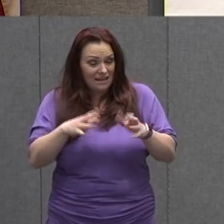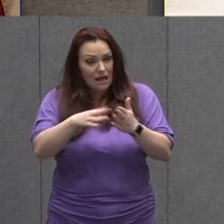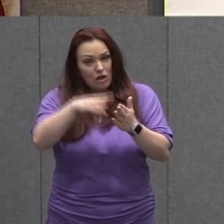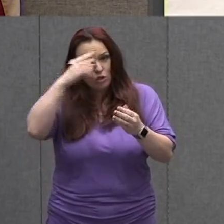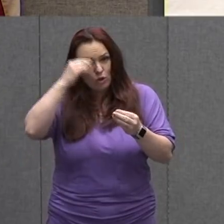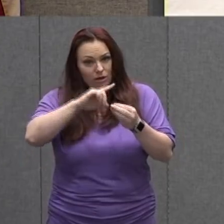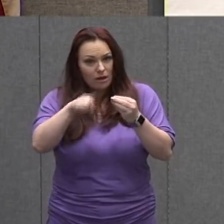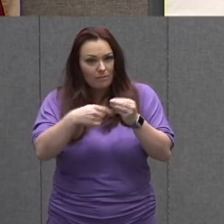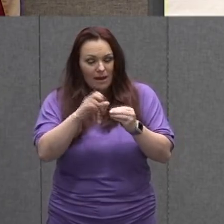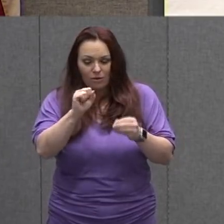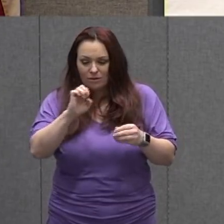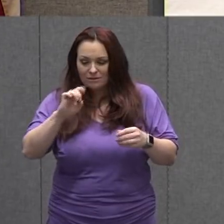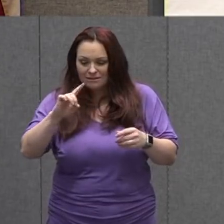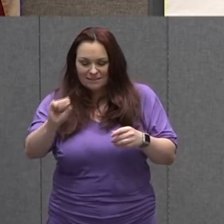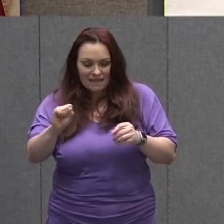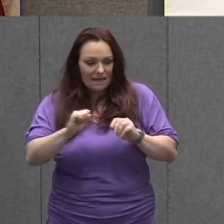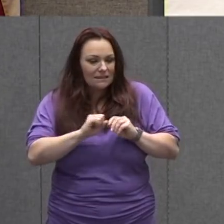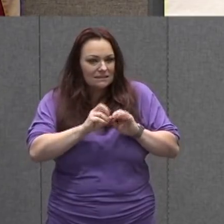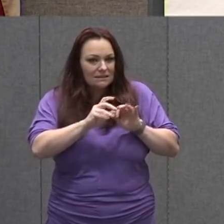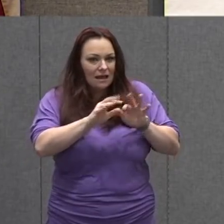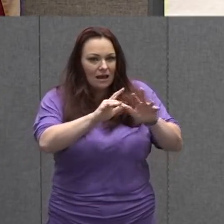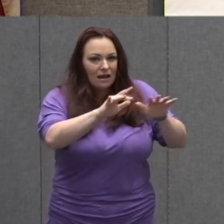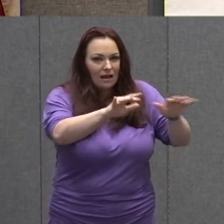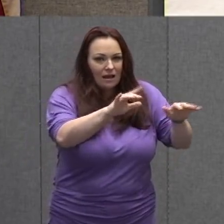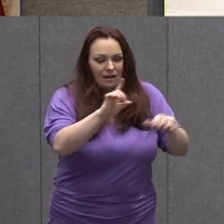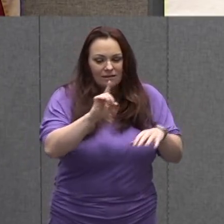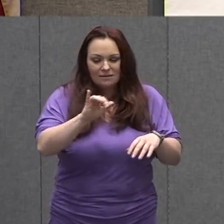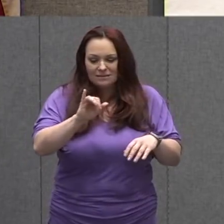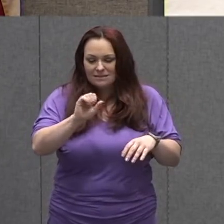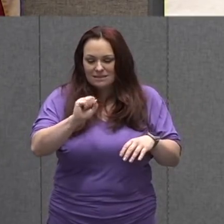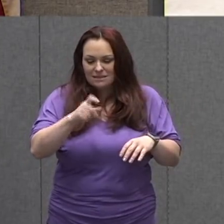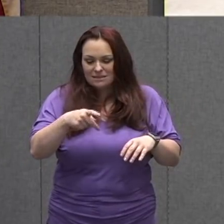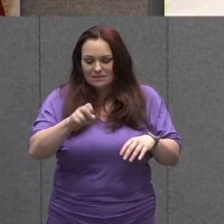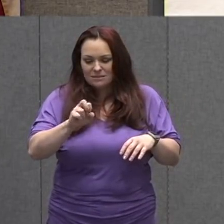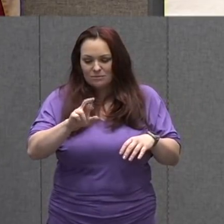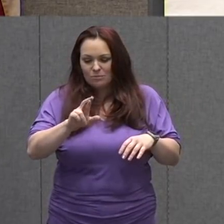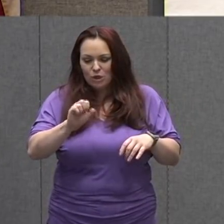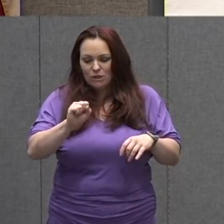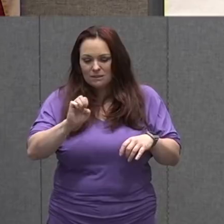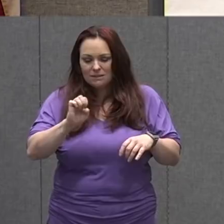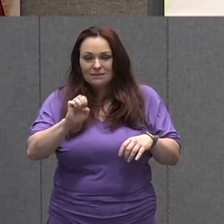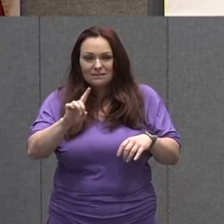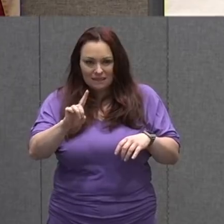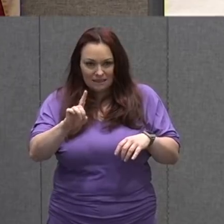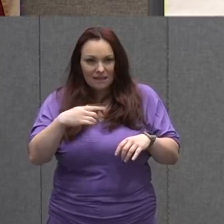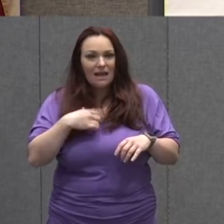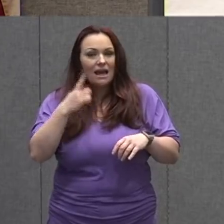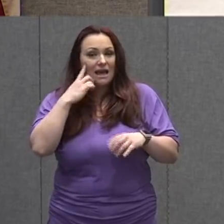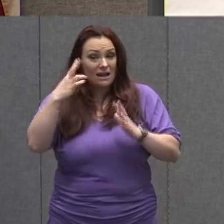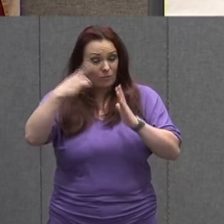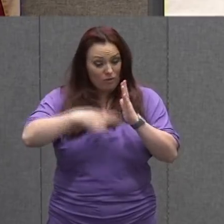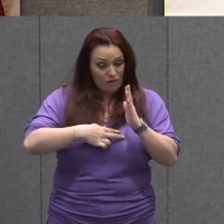and learned so much about how to read and reread an article again to get more meaning out of it.